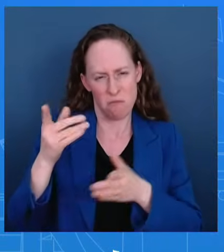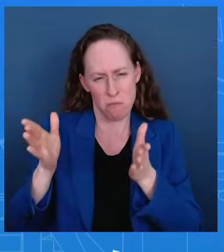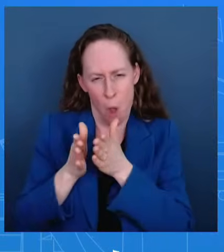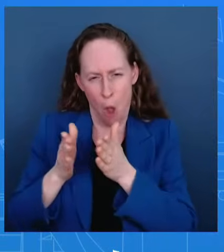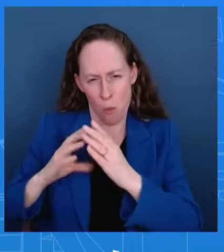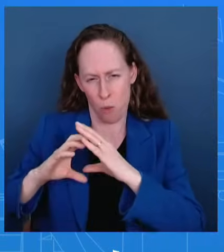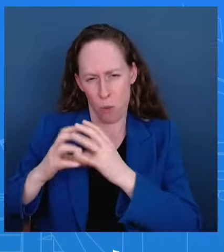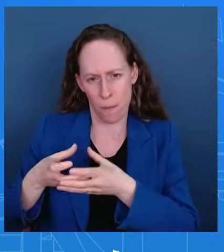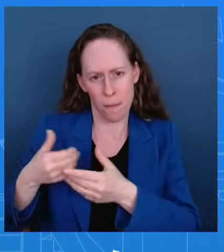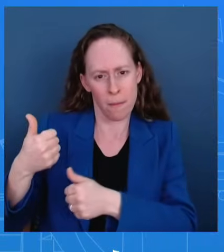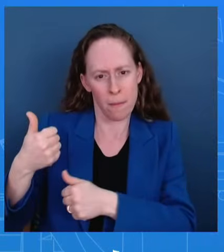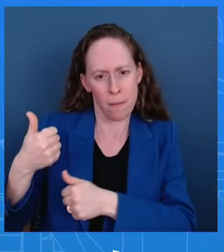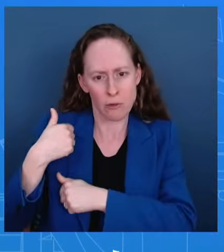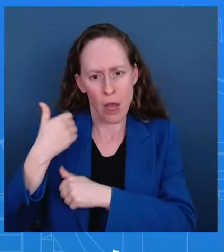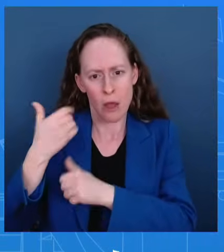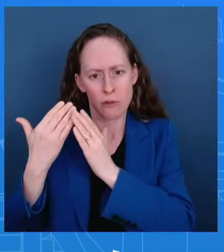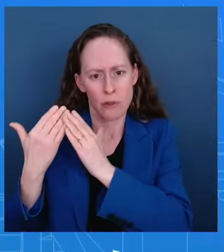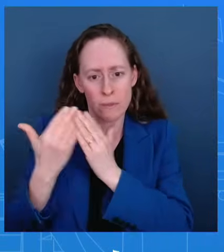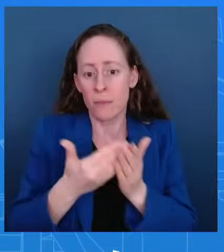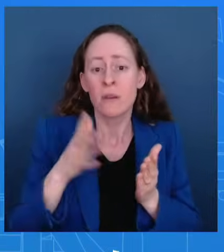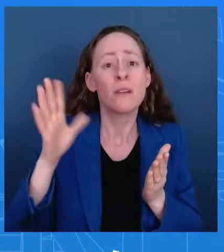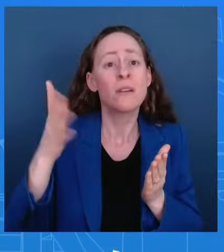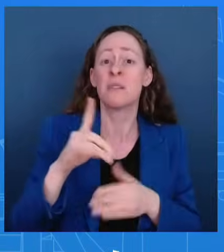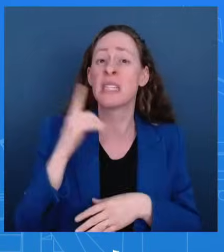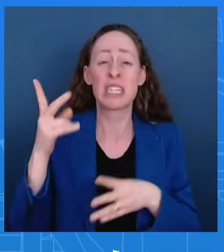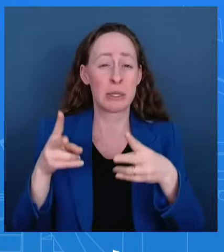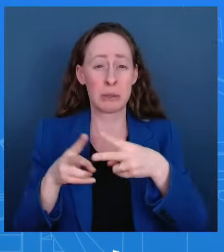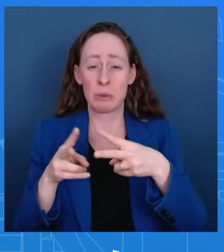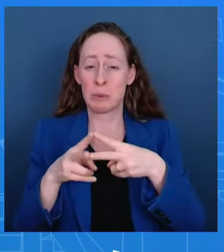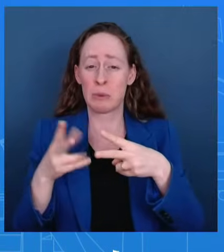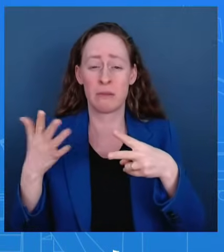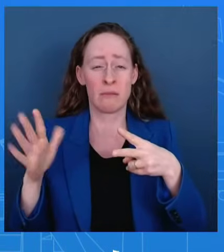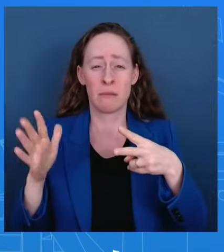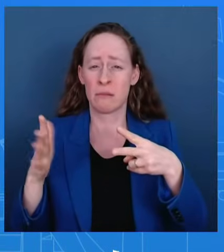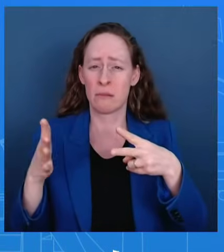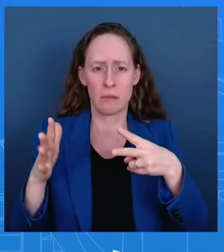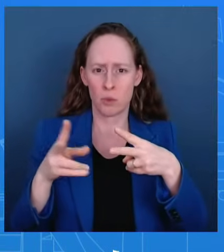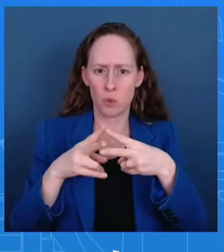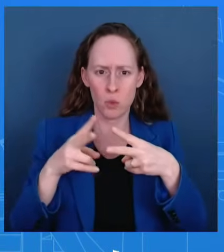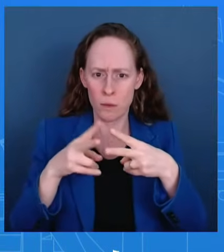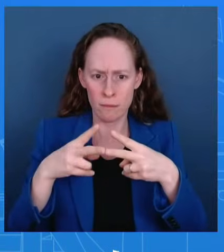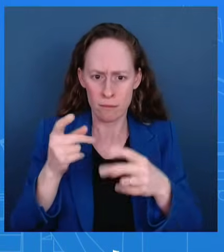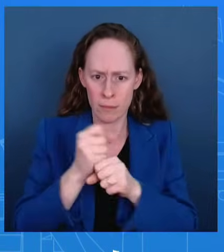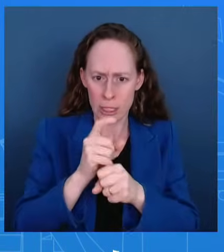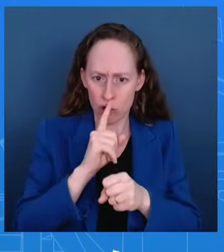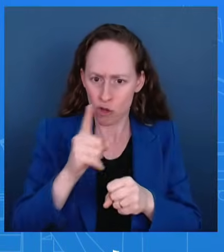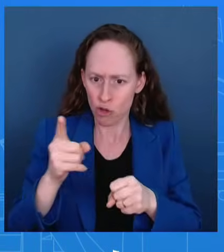One is to provide a modicum of security for it but also to assist with the logistics.